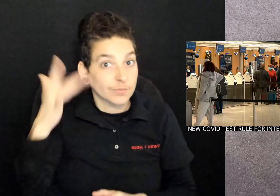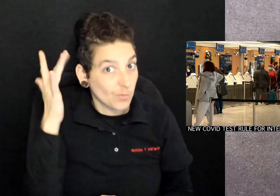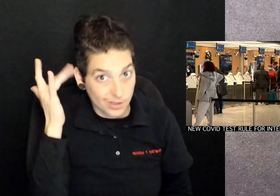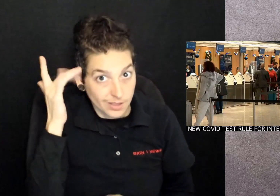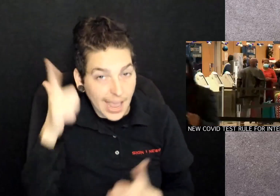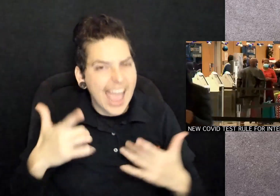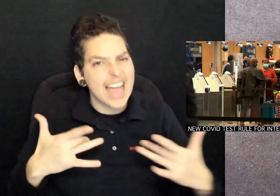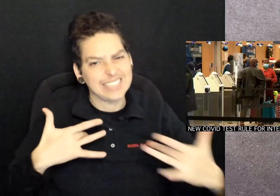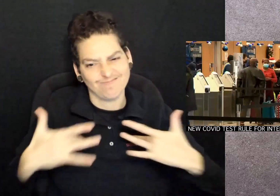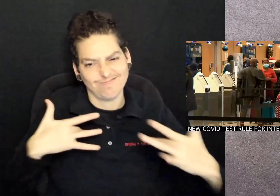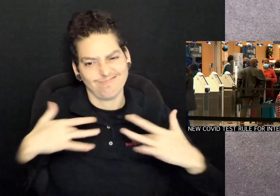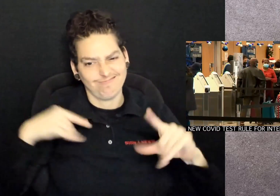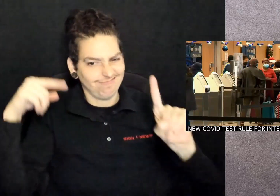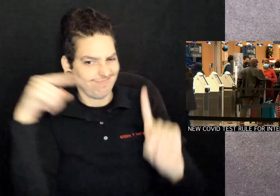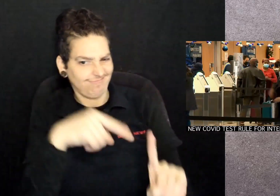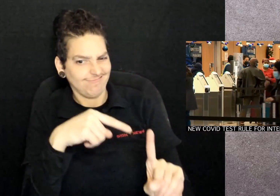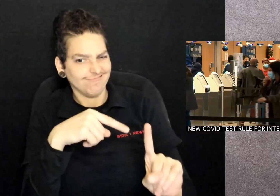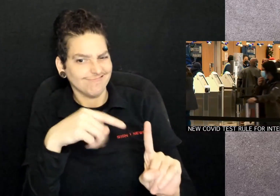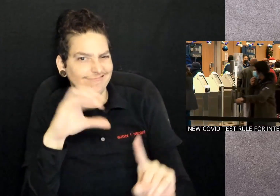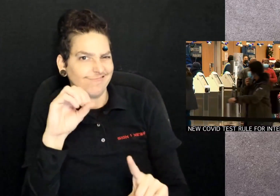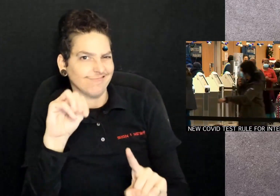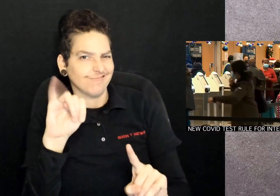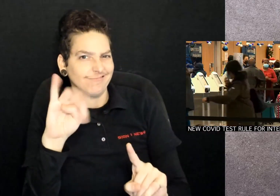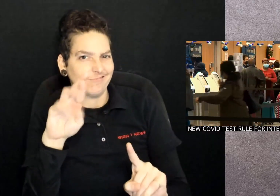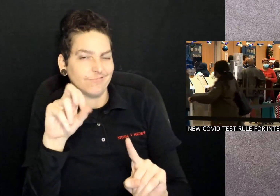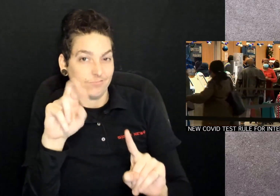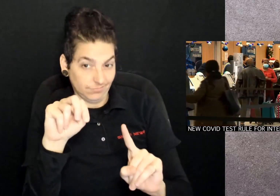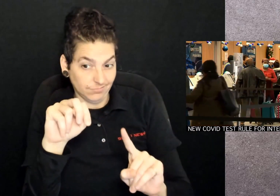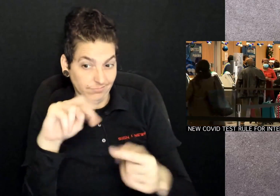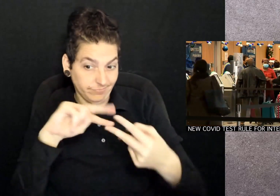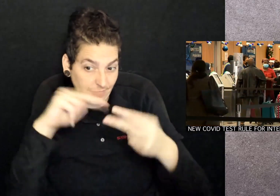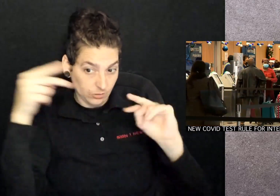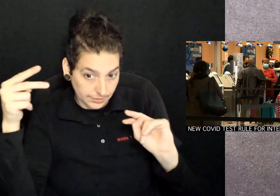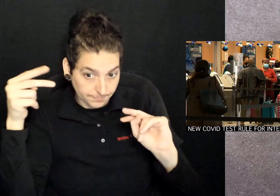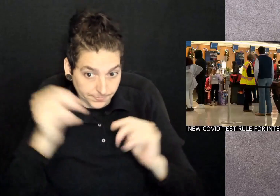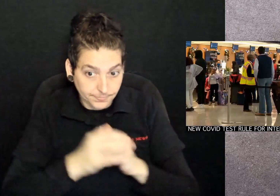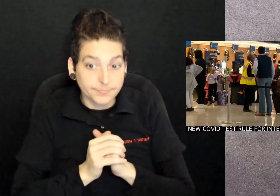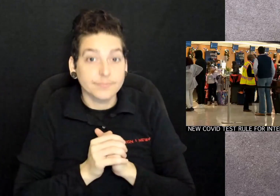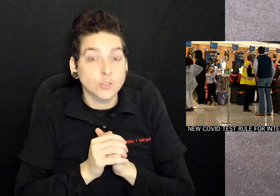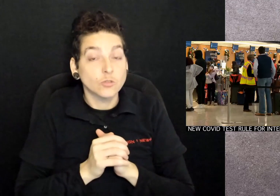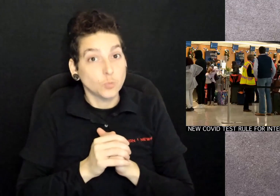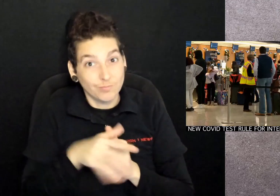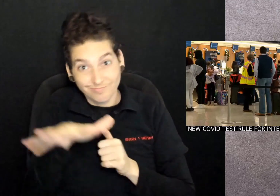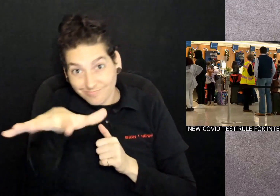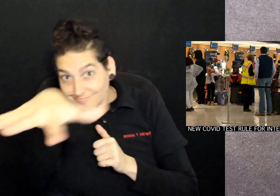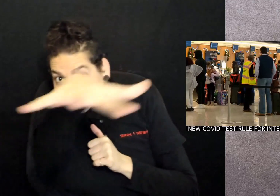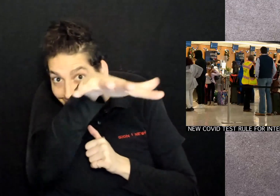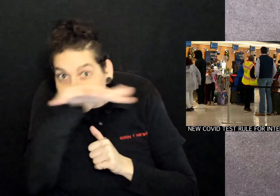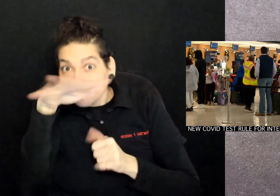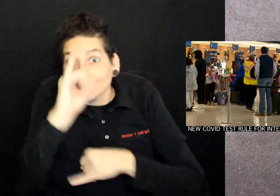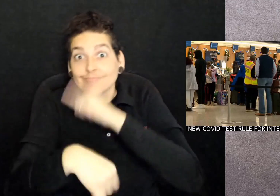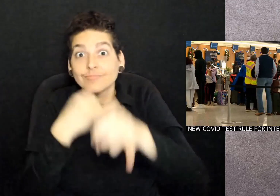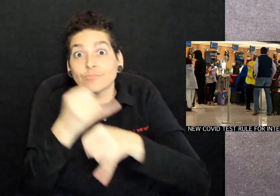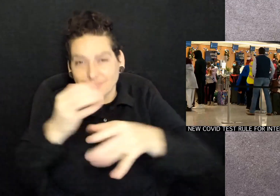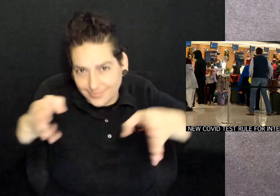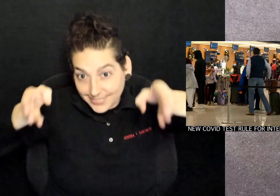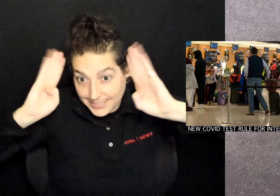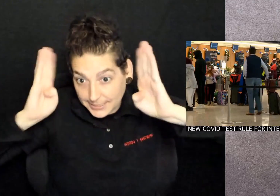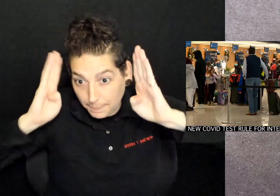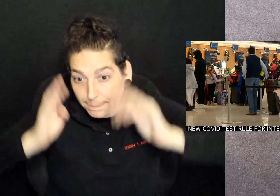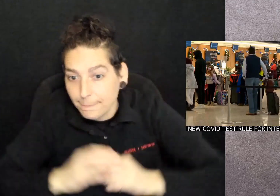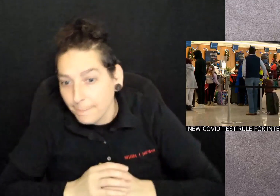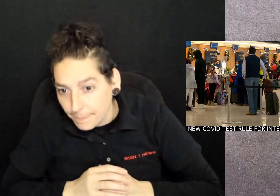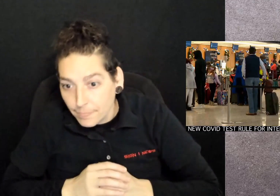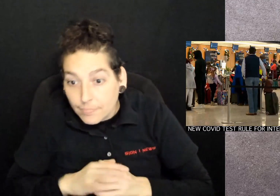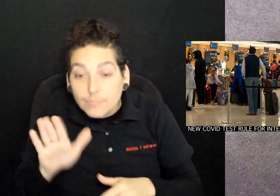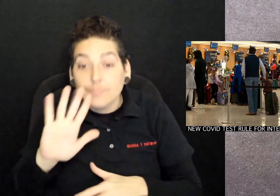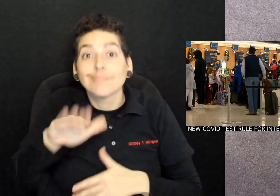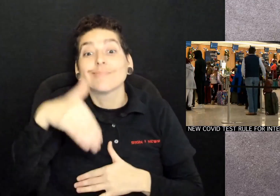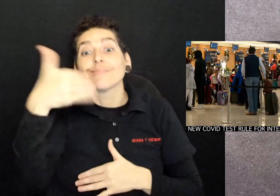due to the concerns about the omicron variant so listen up if you are an international traveler